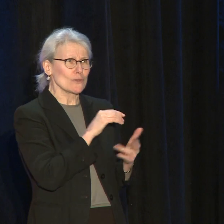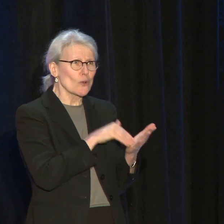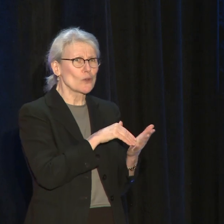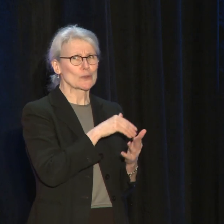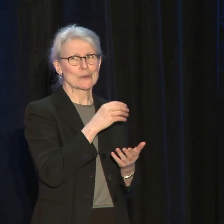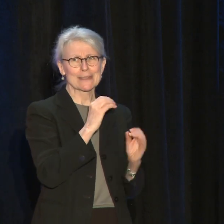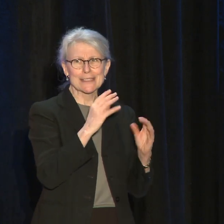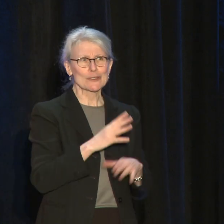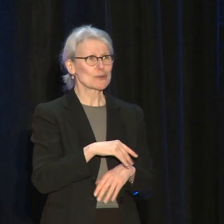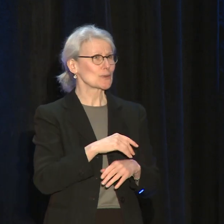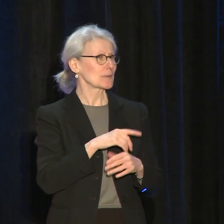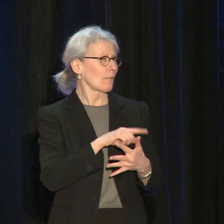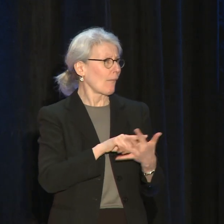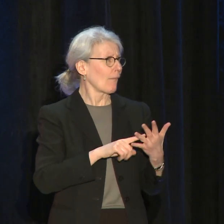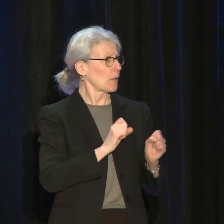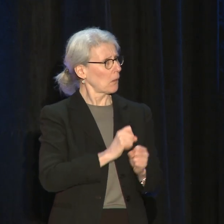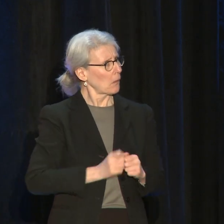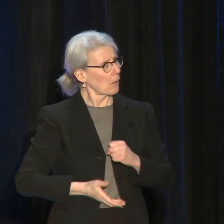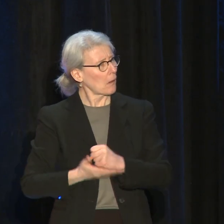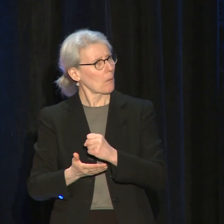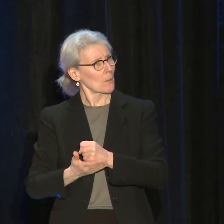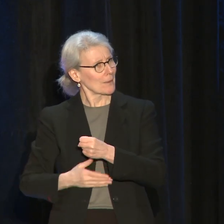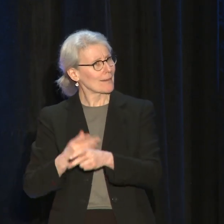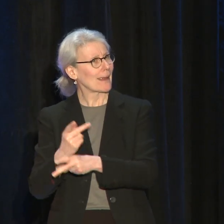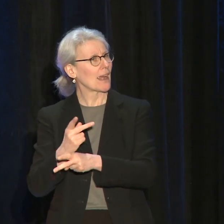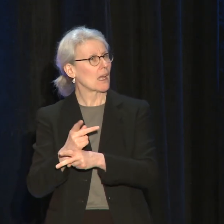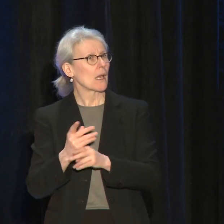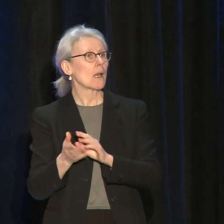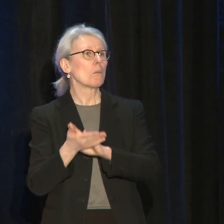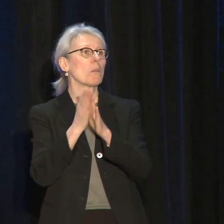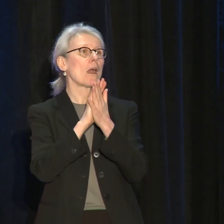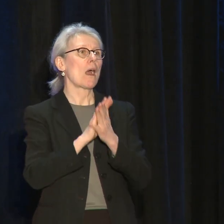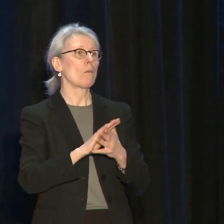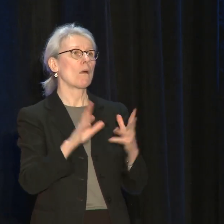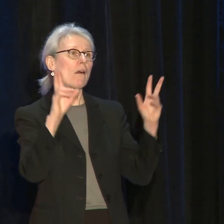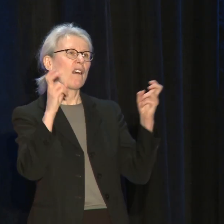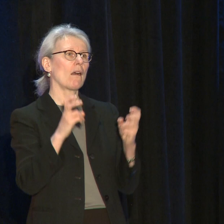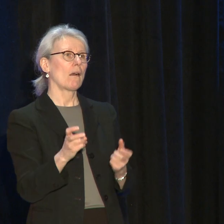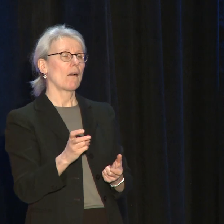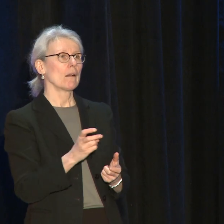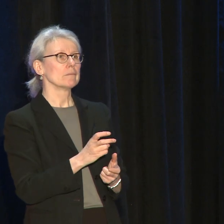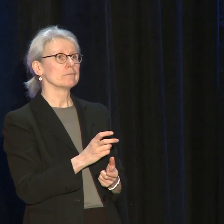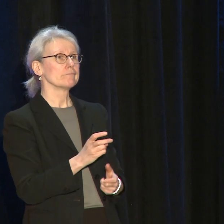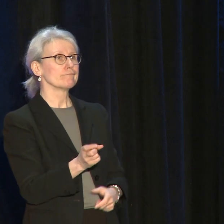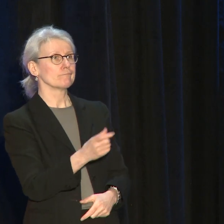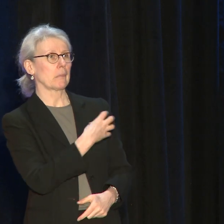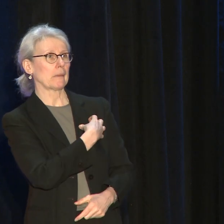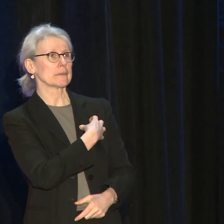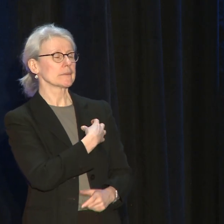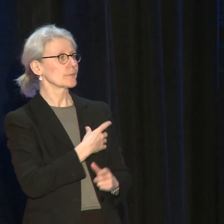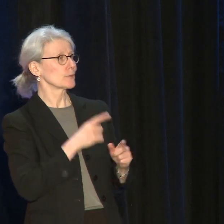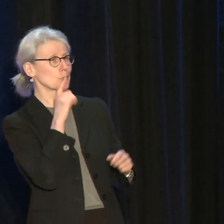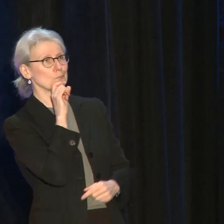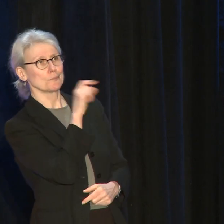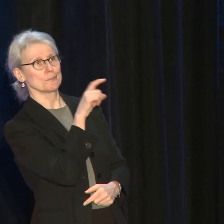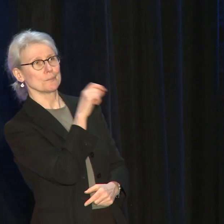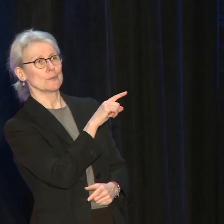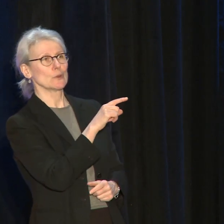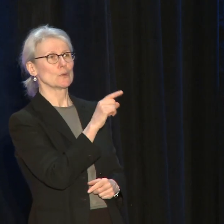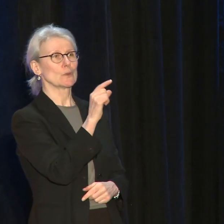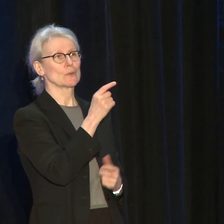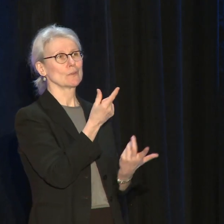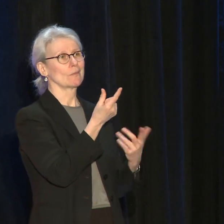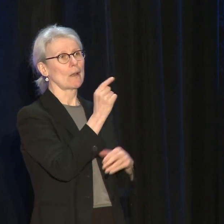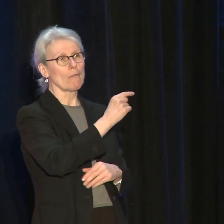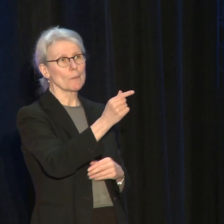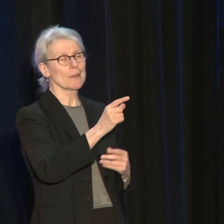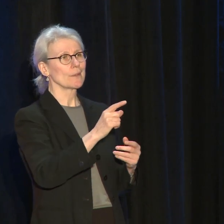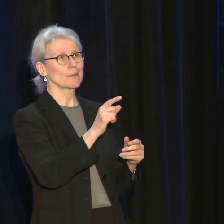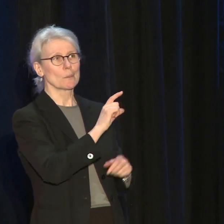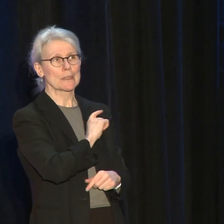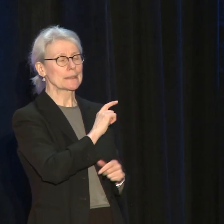hubs for families, turned into deputized agents to turn in families and deter them from seeking help